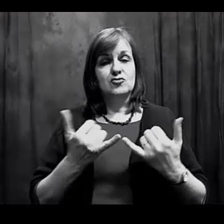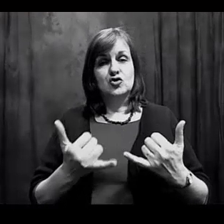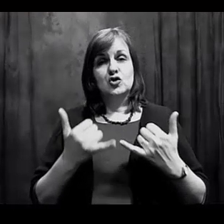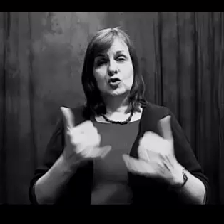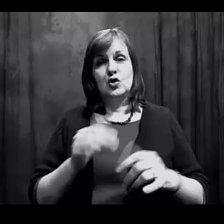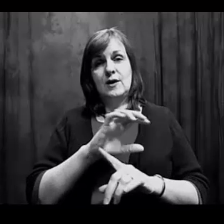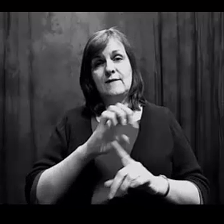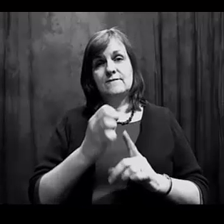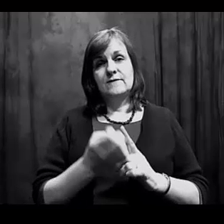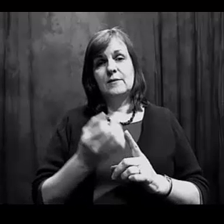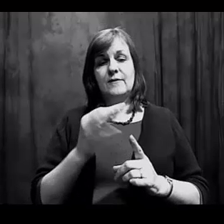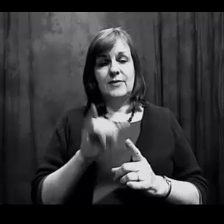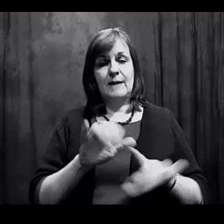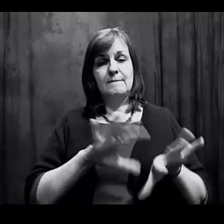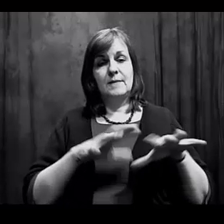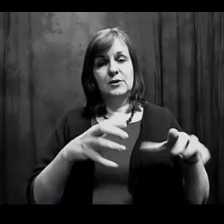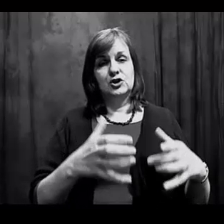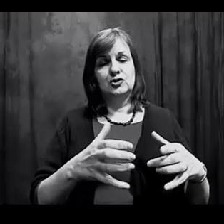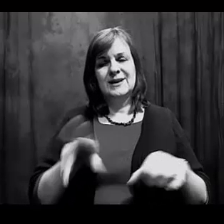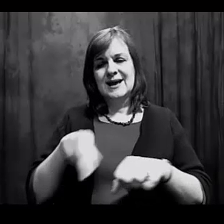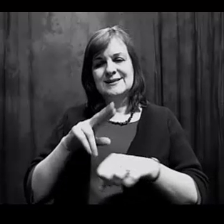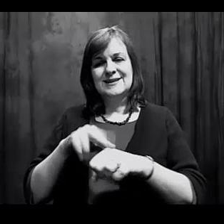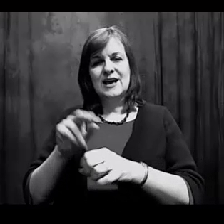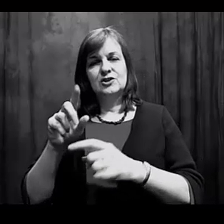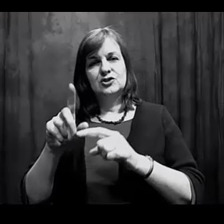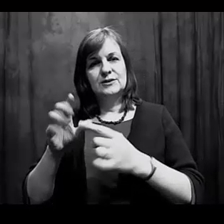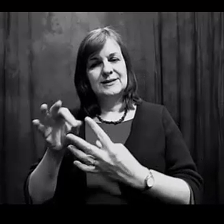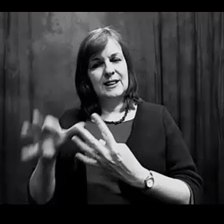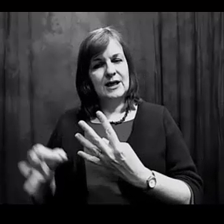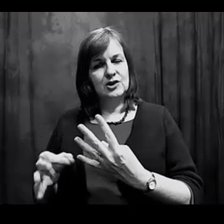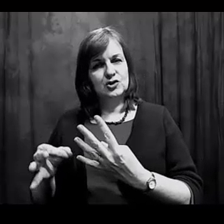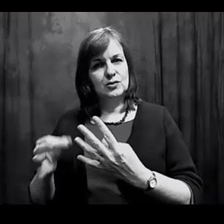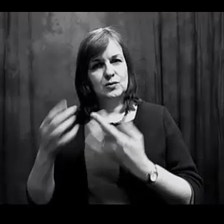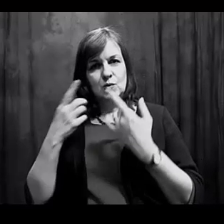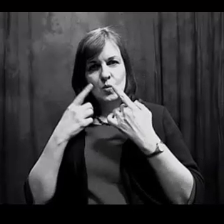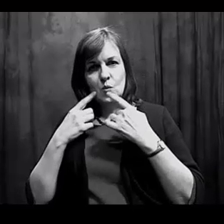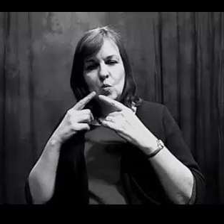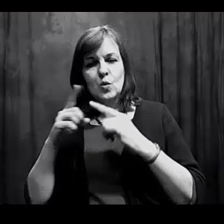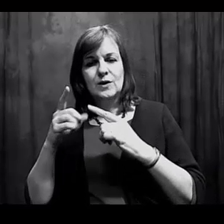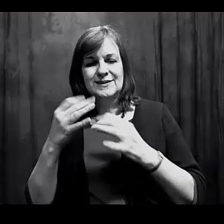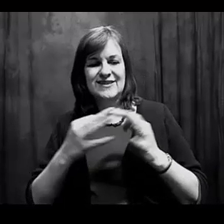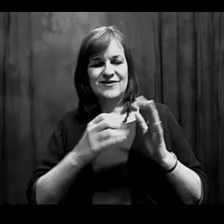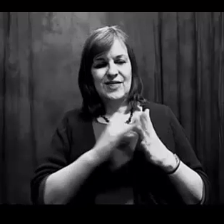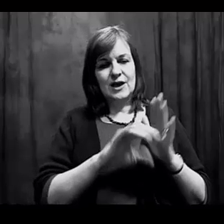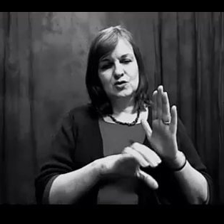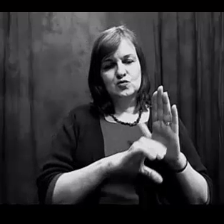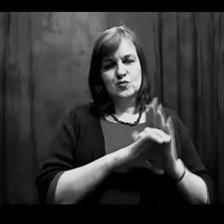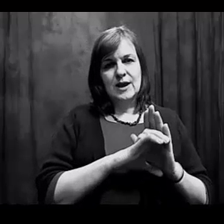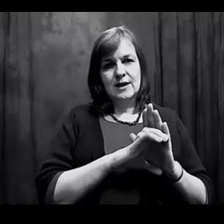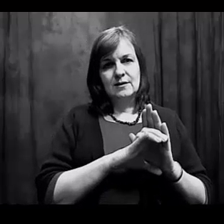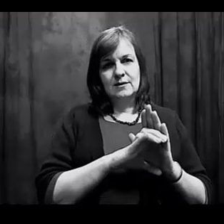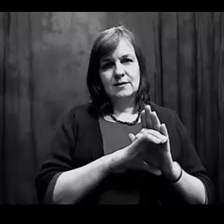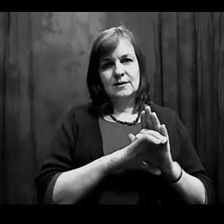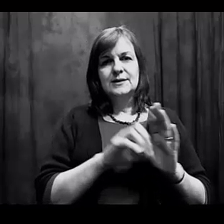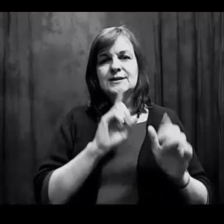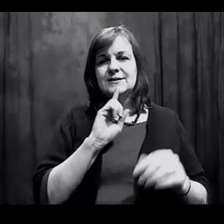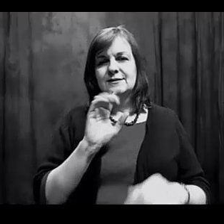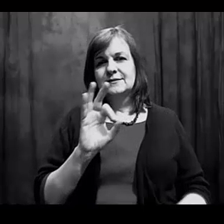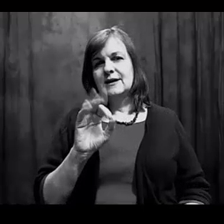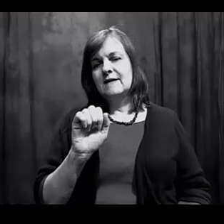so by that things are not gonna be perfect perfection is not an option here